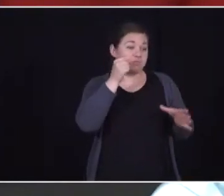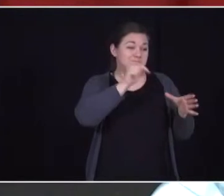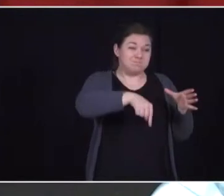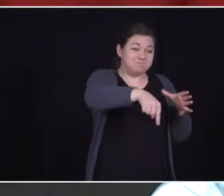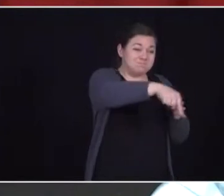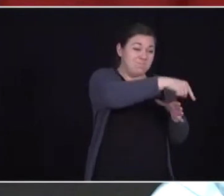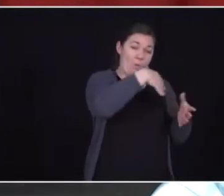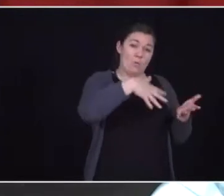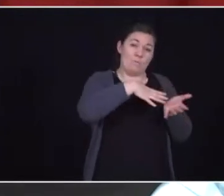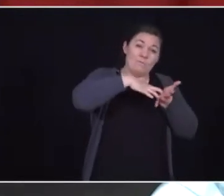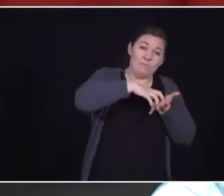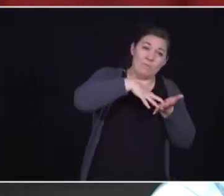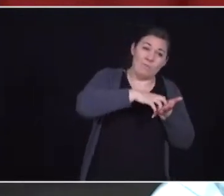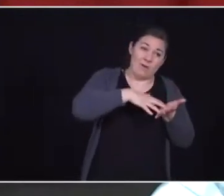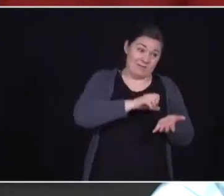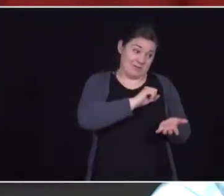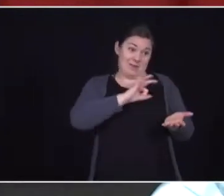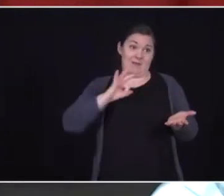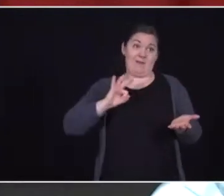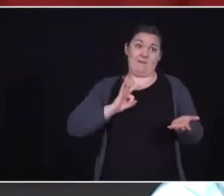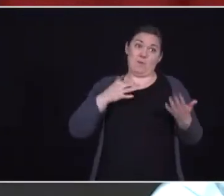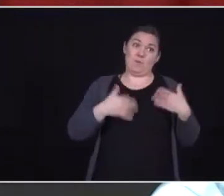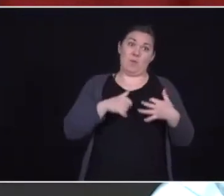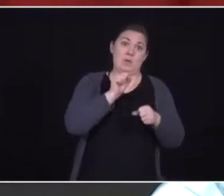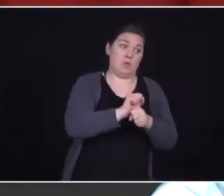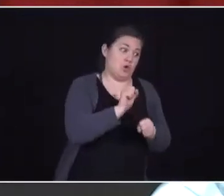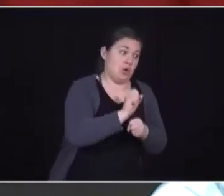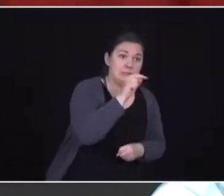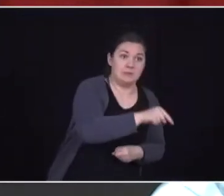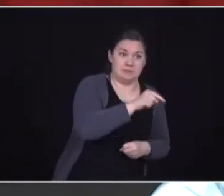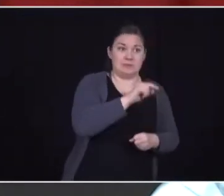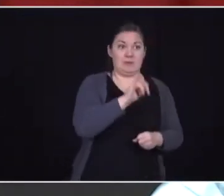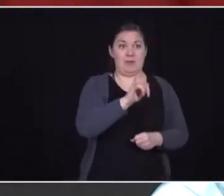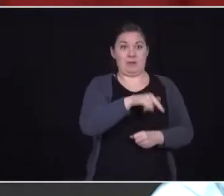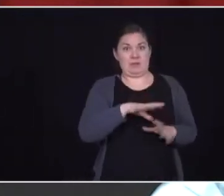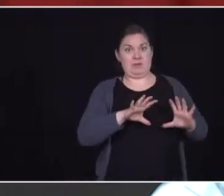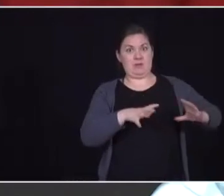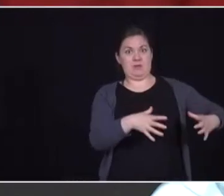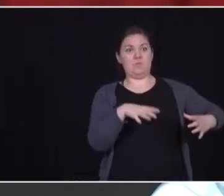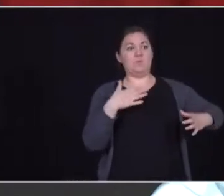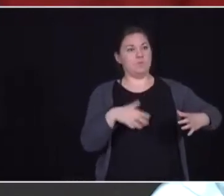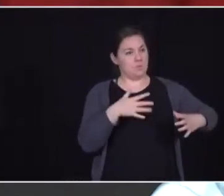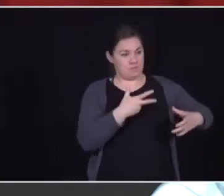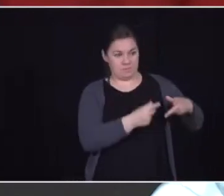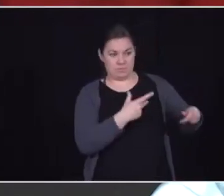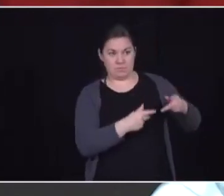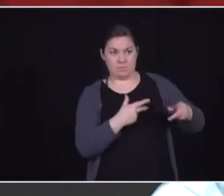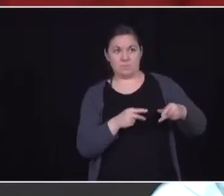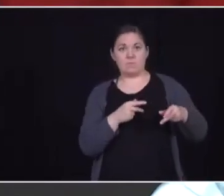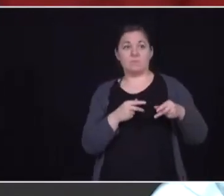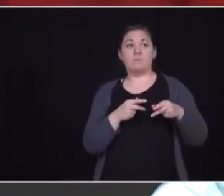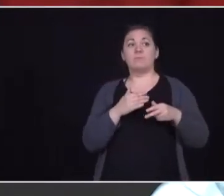that the first phase were going for the most vulnerable folks first and those a long-term care home staff, residents return men